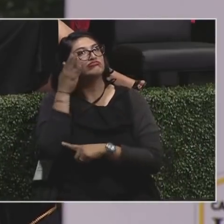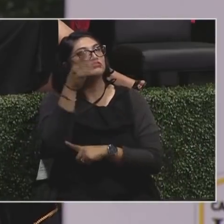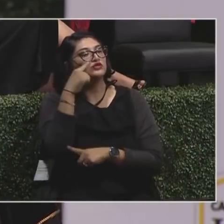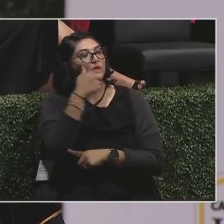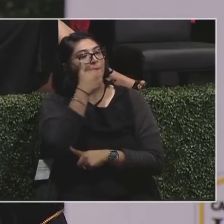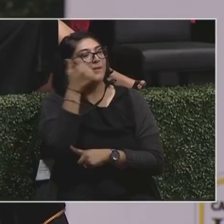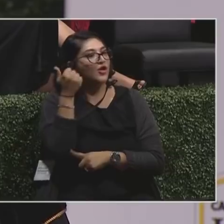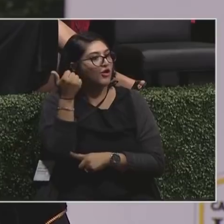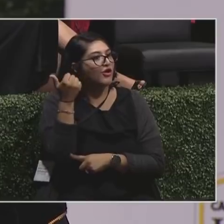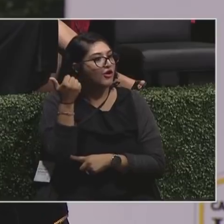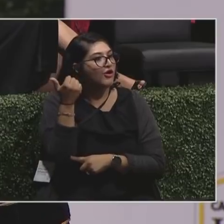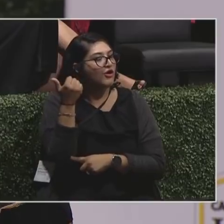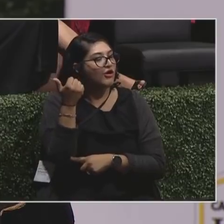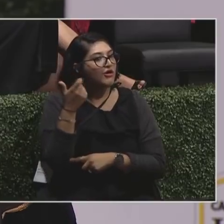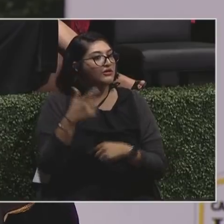YOU WILL LIVE AND WORK,